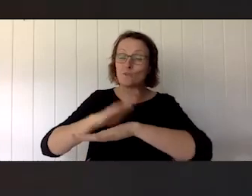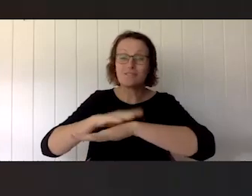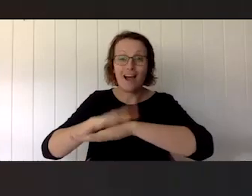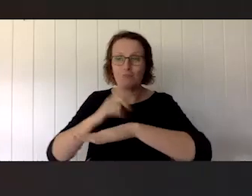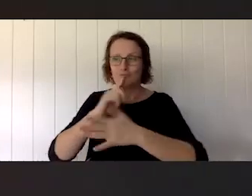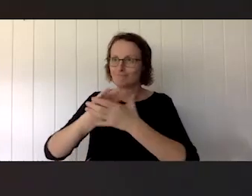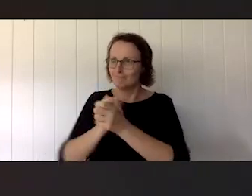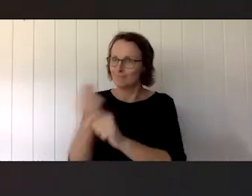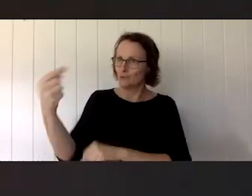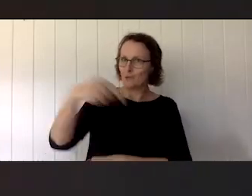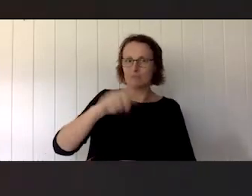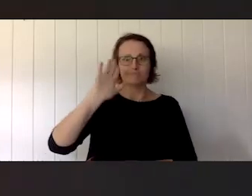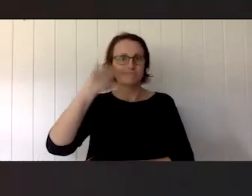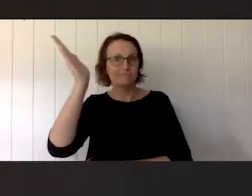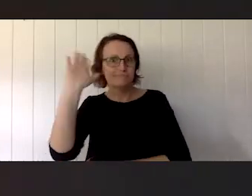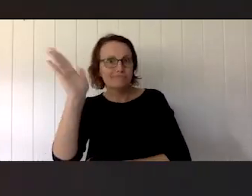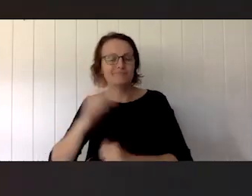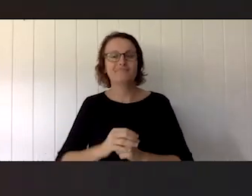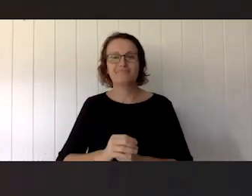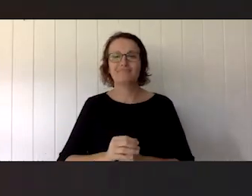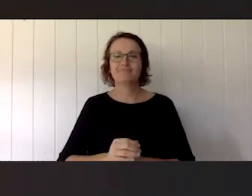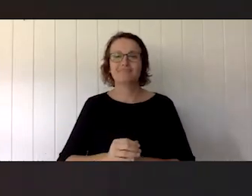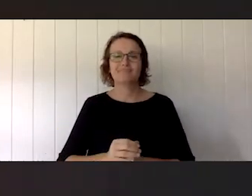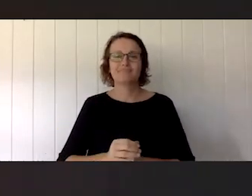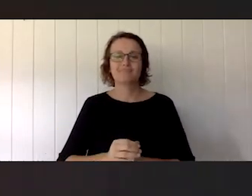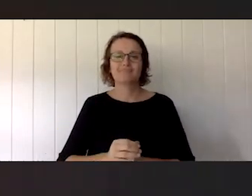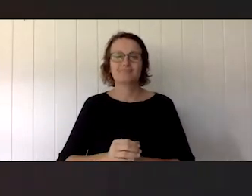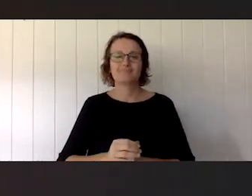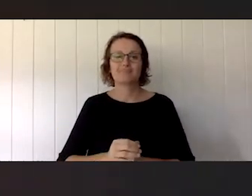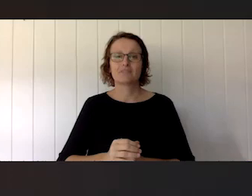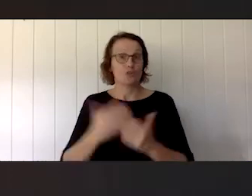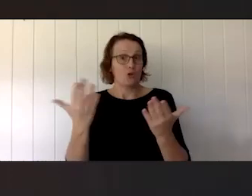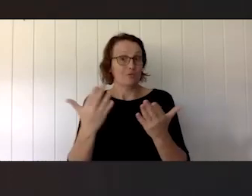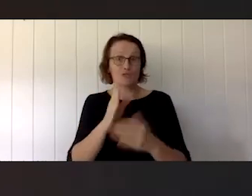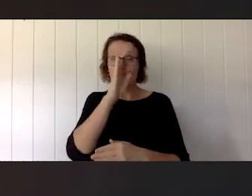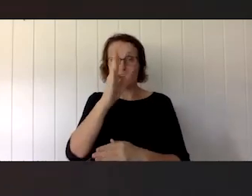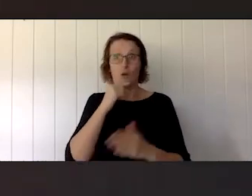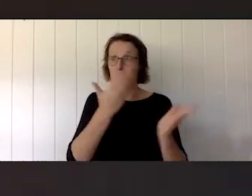appreciate you being with us. Really, without further ado, I might